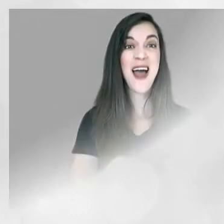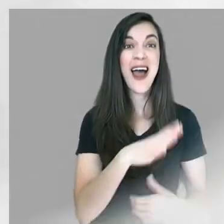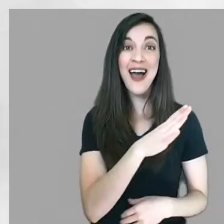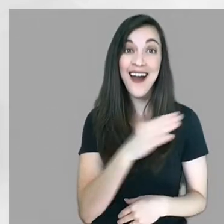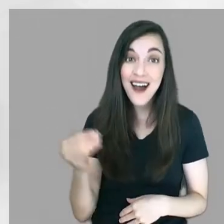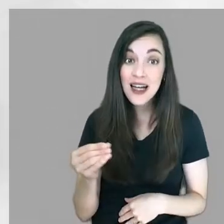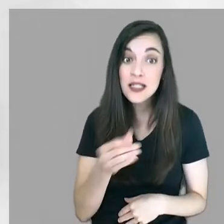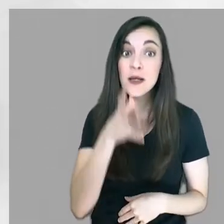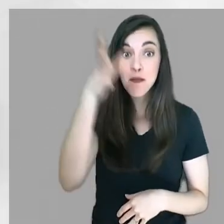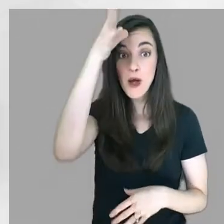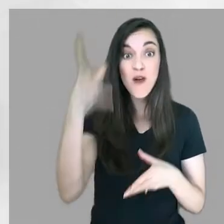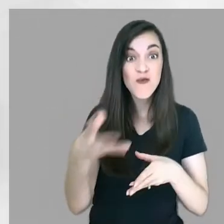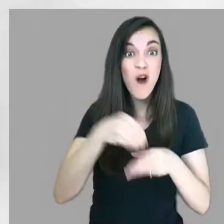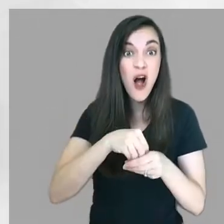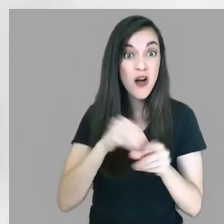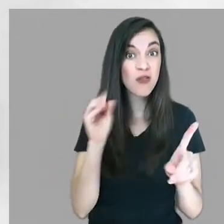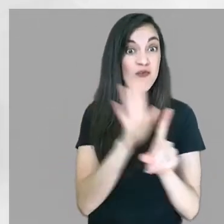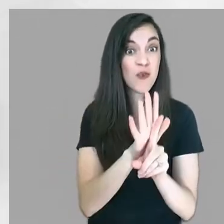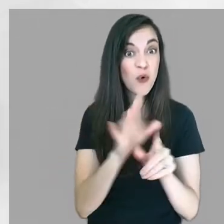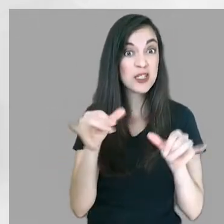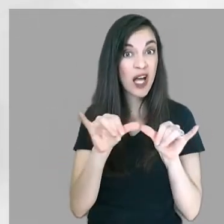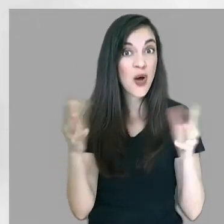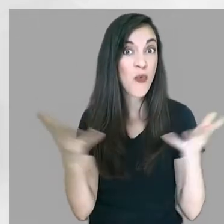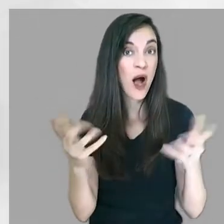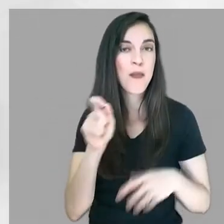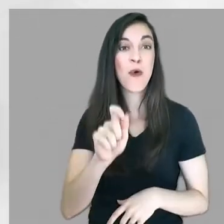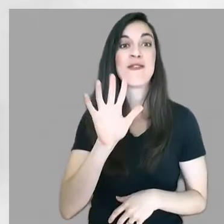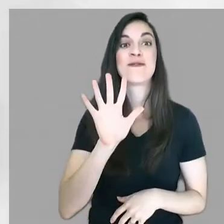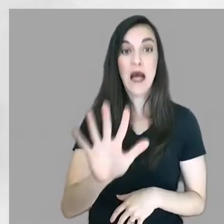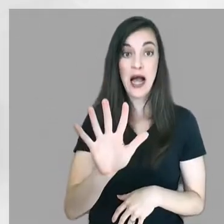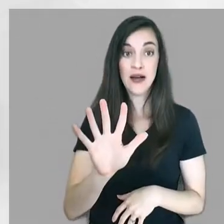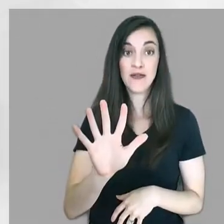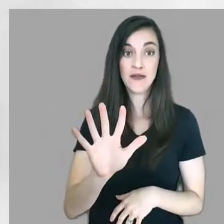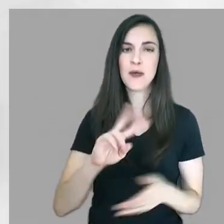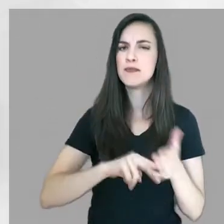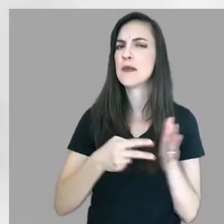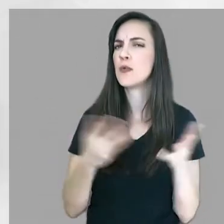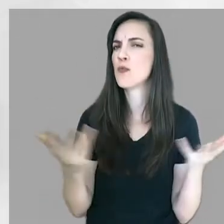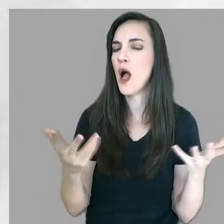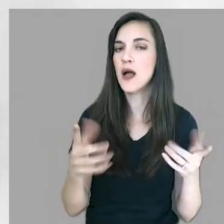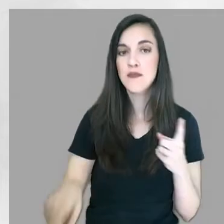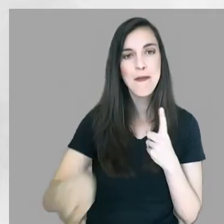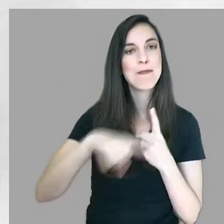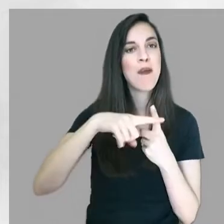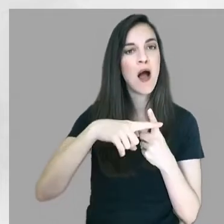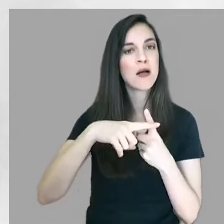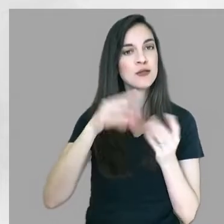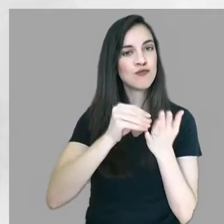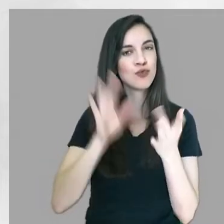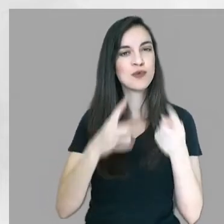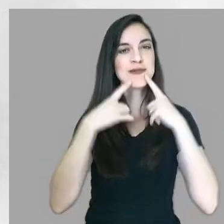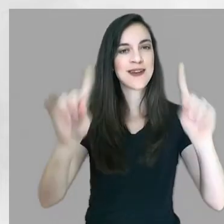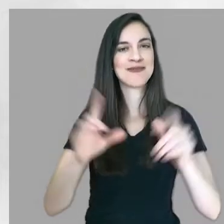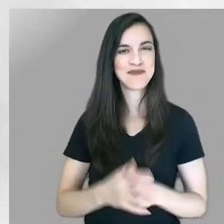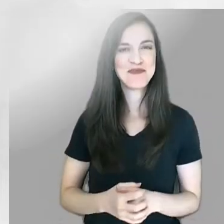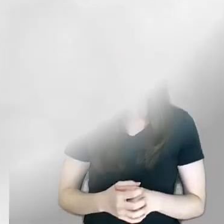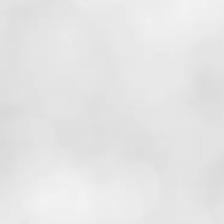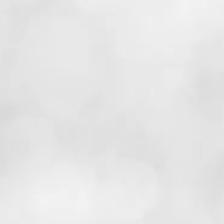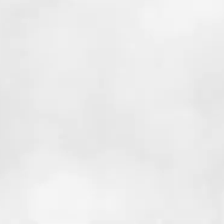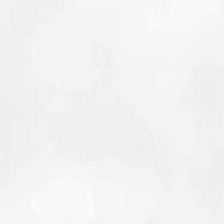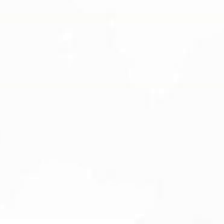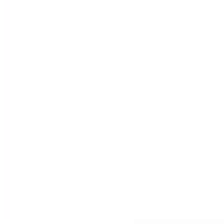AND, parental involvement has a .5 effect size, which indicates positive student outcomes.